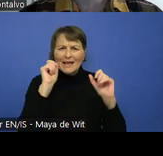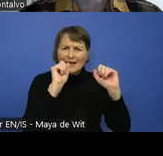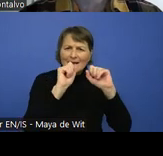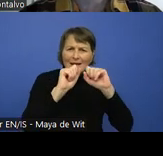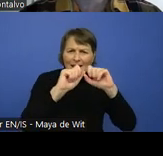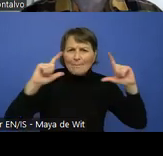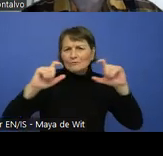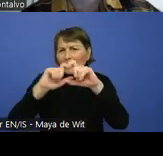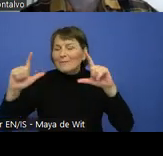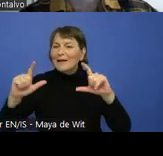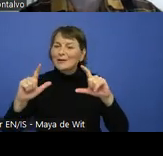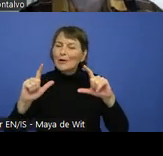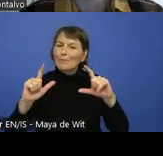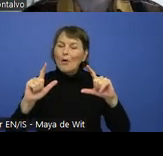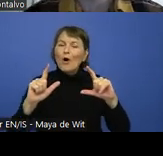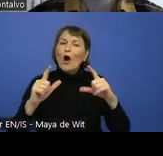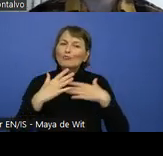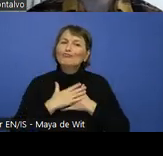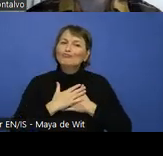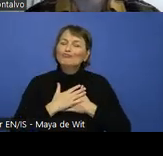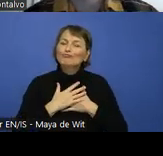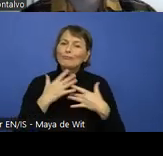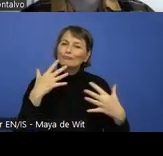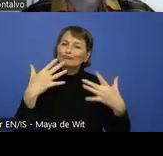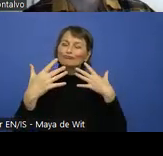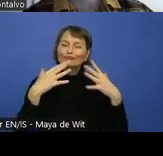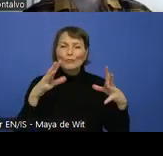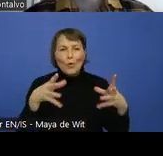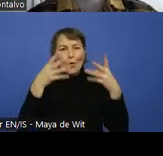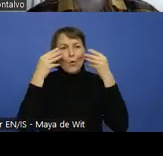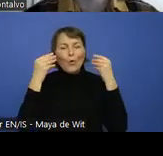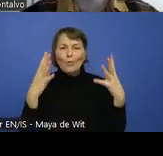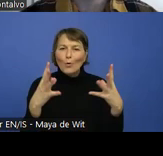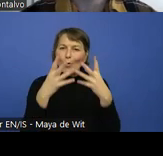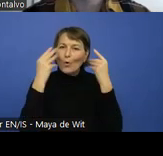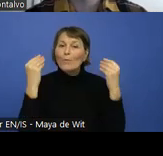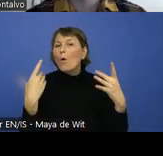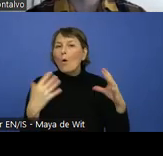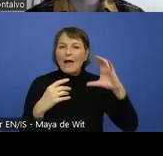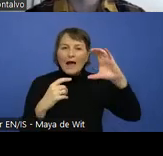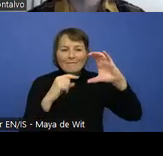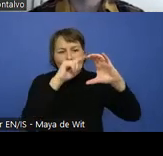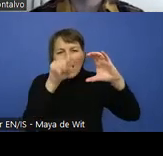for people. How different icons and how different illustrations can help people with, for example, cognitive